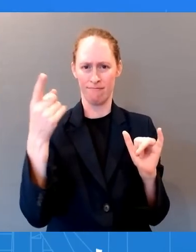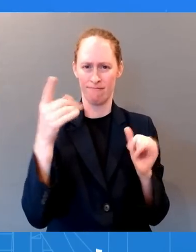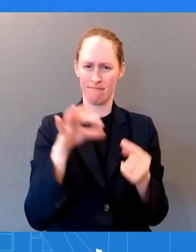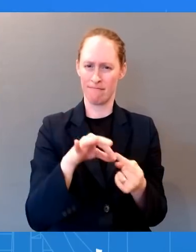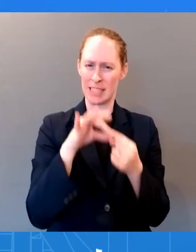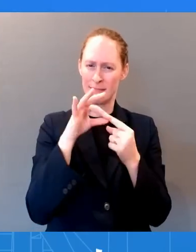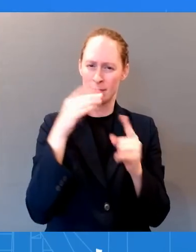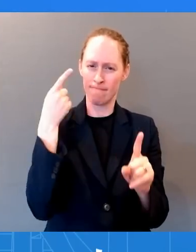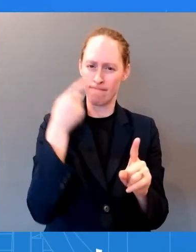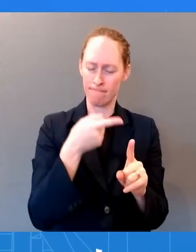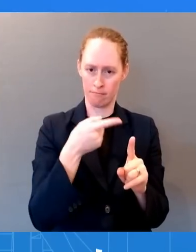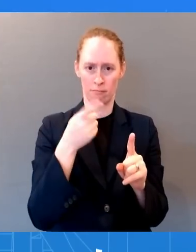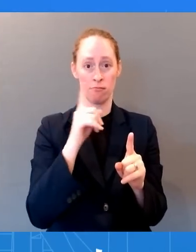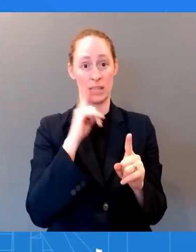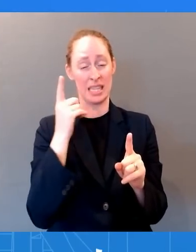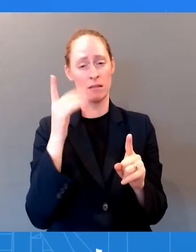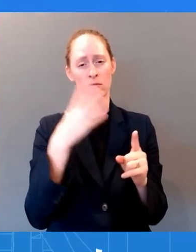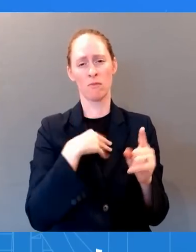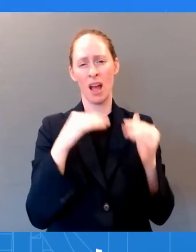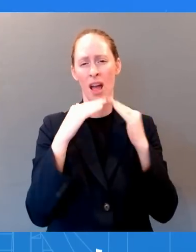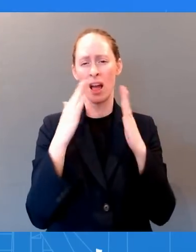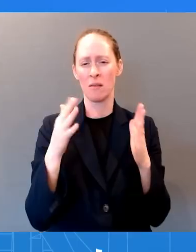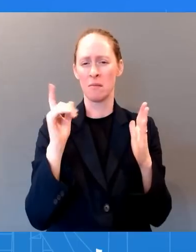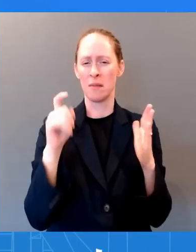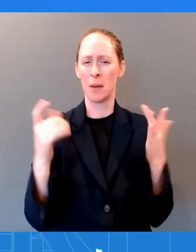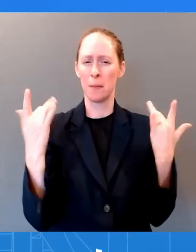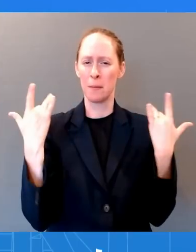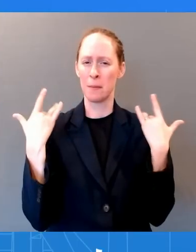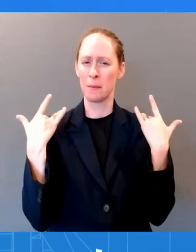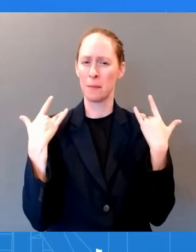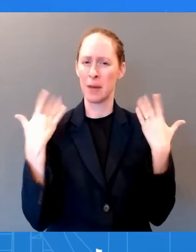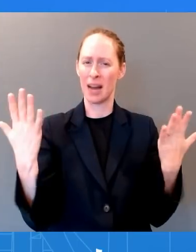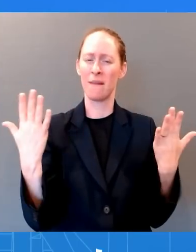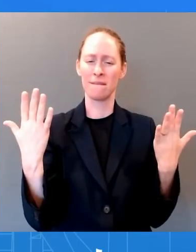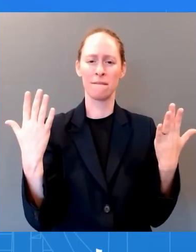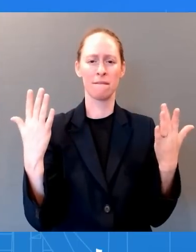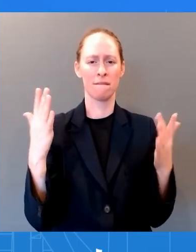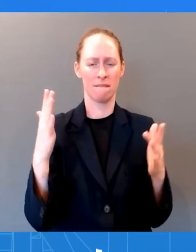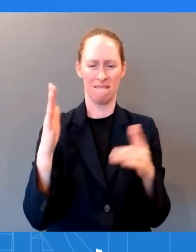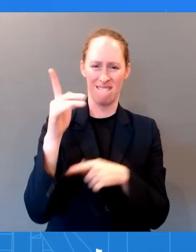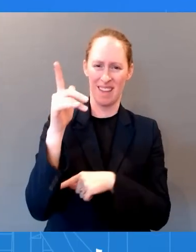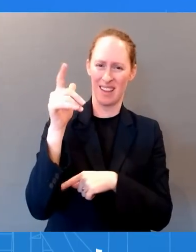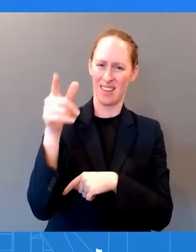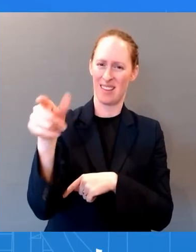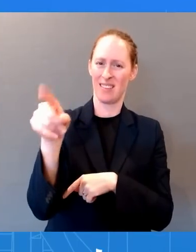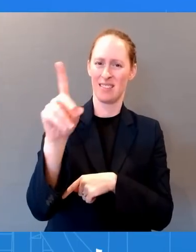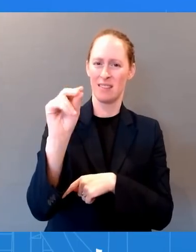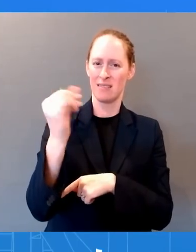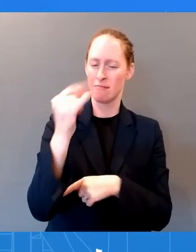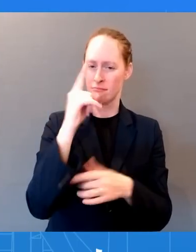and also deferred it. Go ahead. The Press: Thanks, Karine. Continuing on this theme --